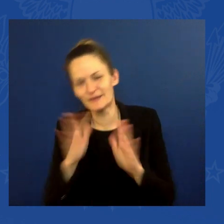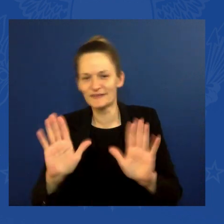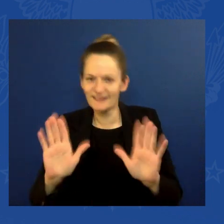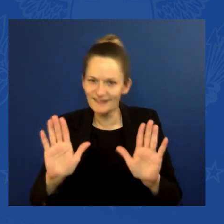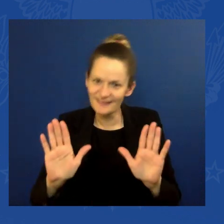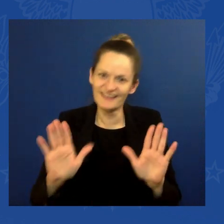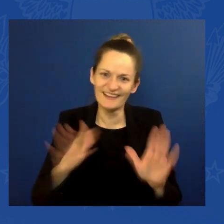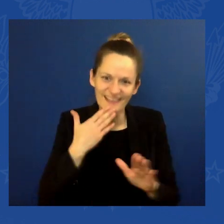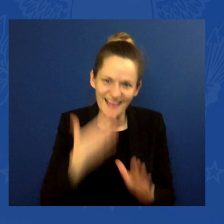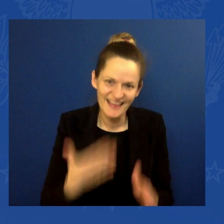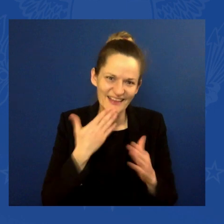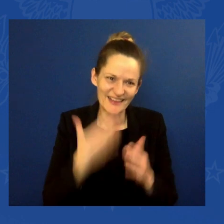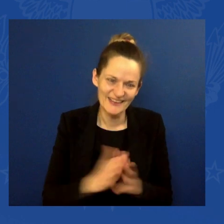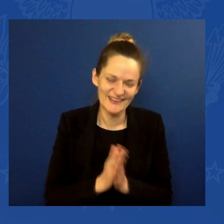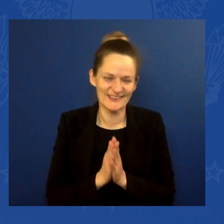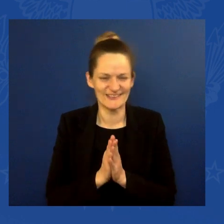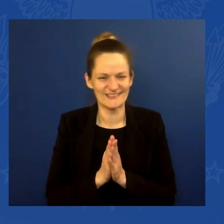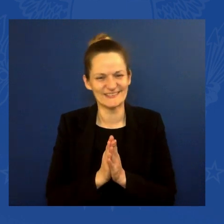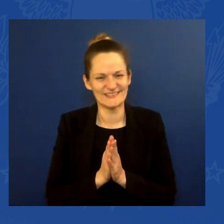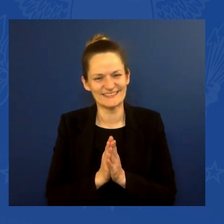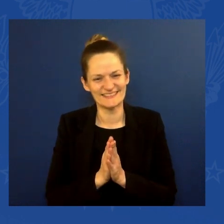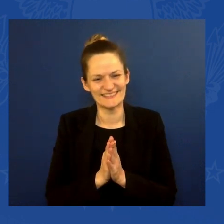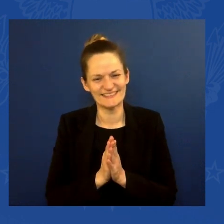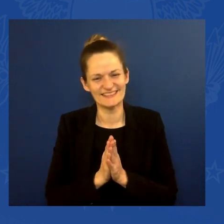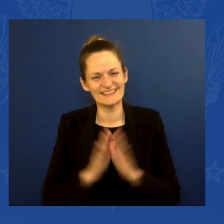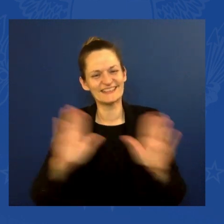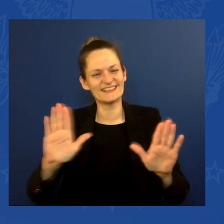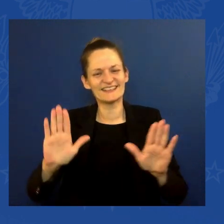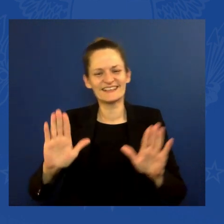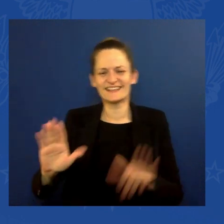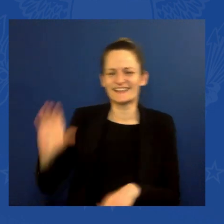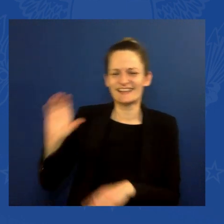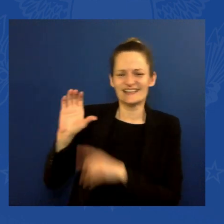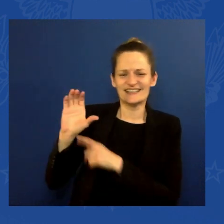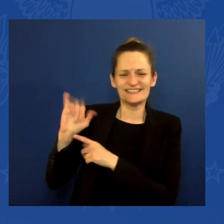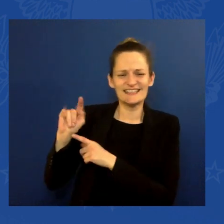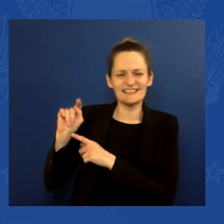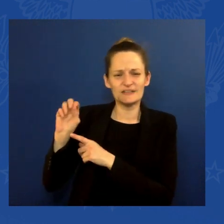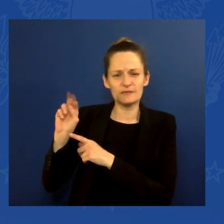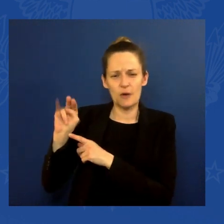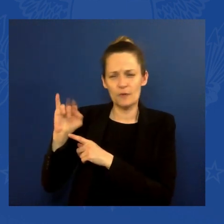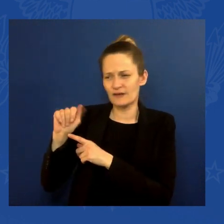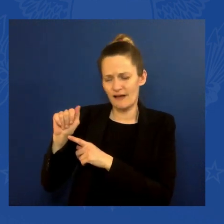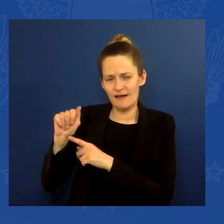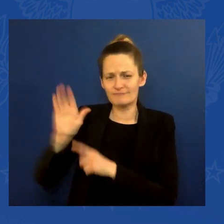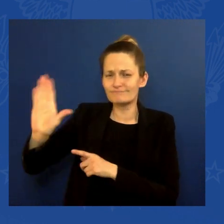Caitriona, thank you for that introduction. And it's good to be back at this wonderful event to see so many friends --